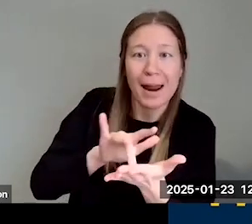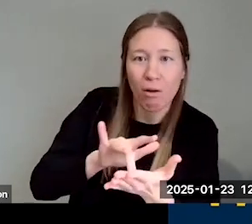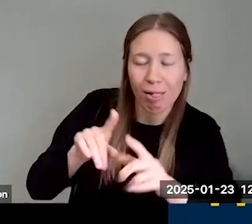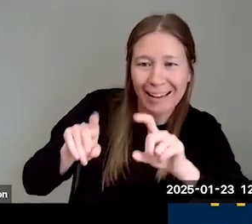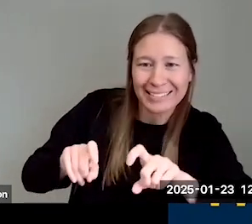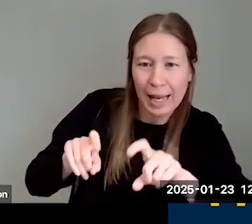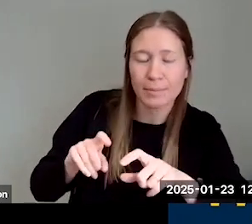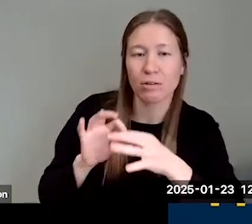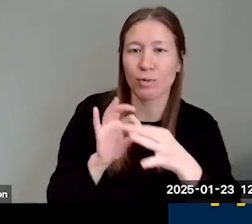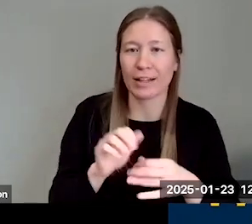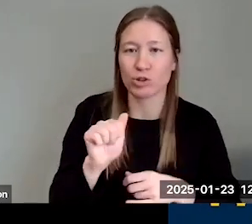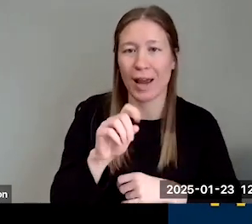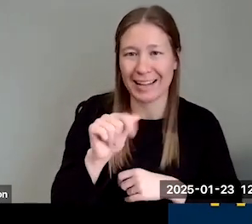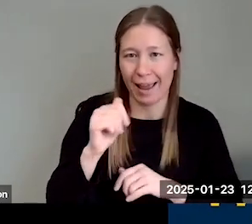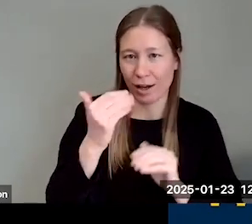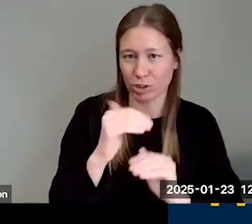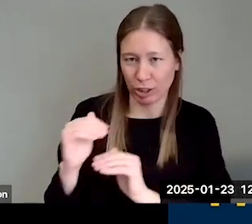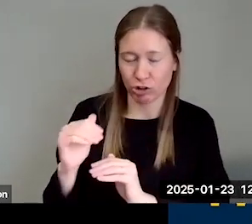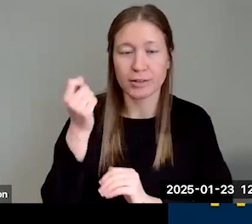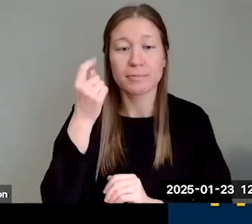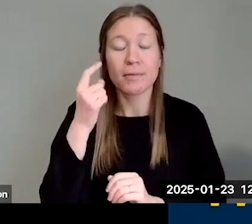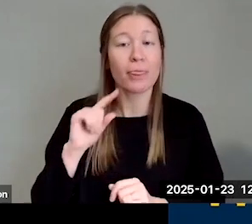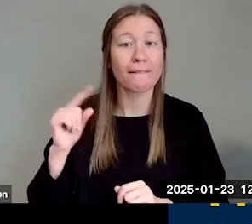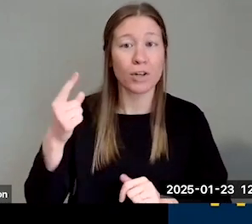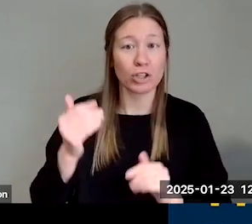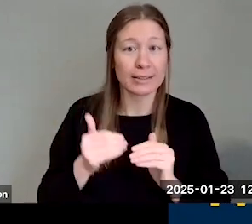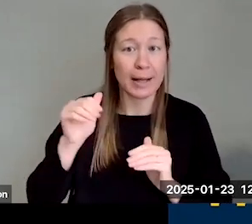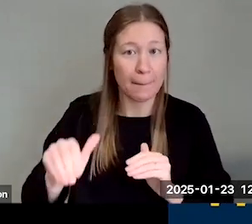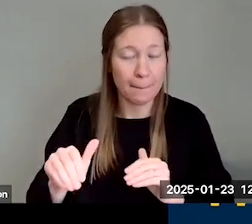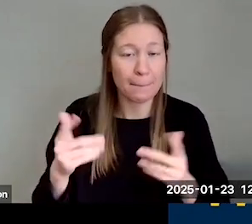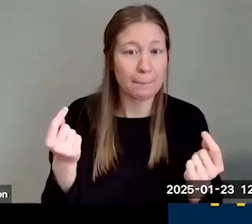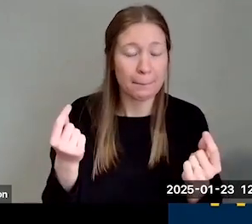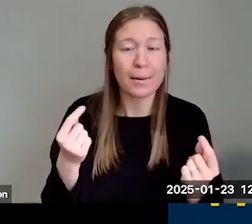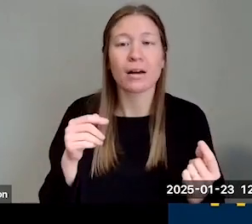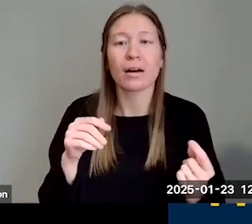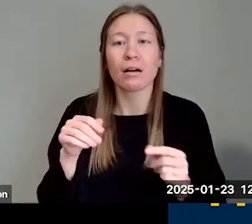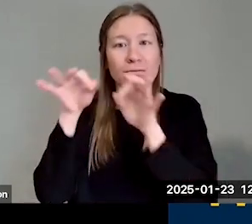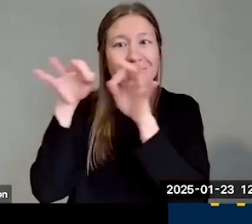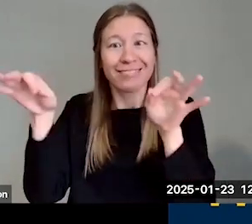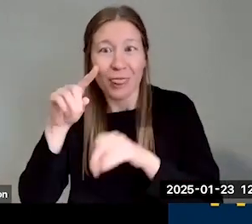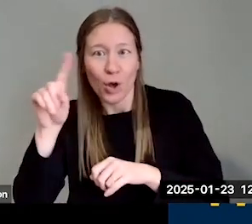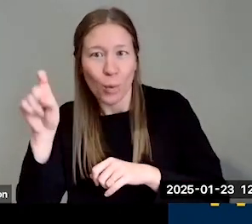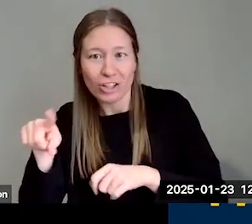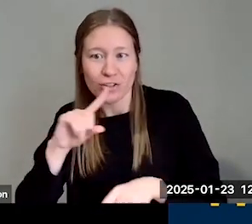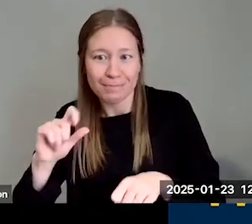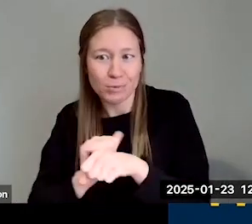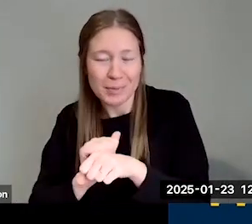Therefore, the first step is to determine if the employer's question is actually a disability-related inquiry,